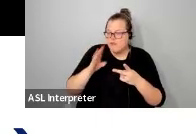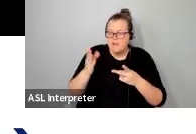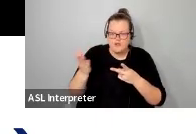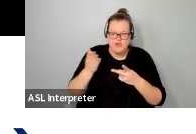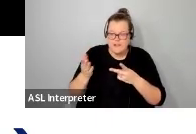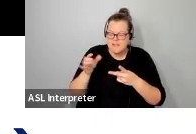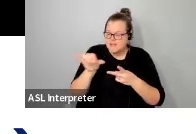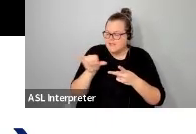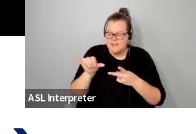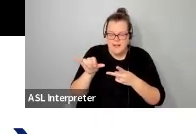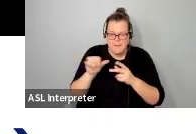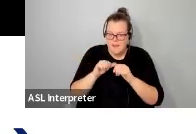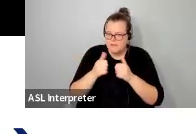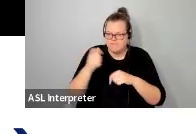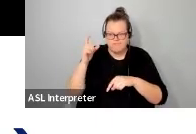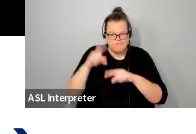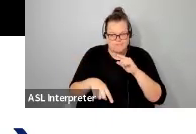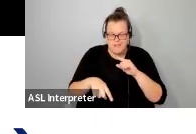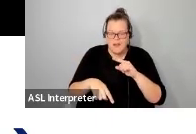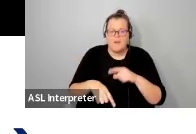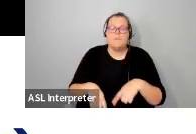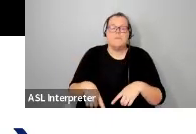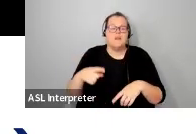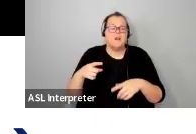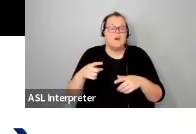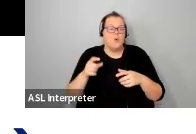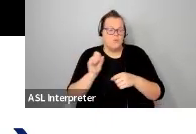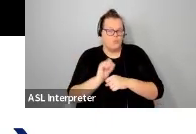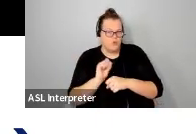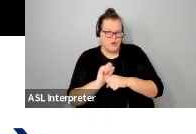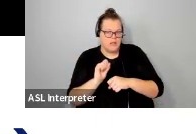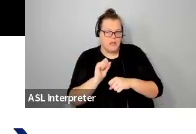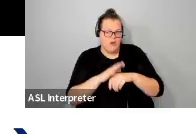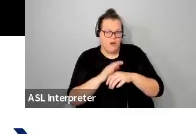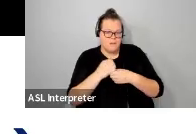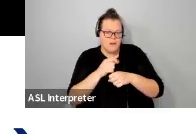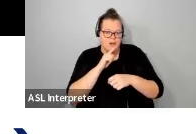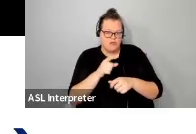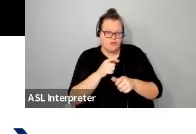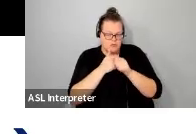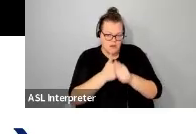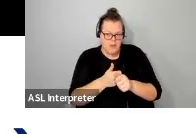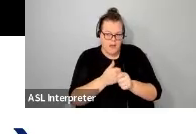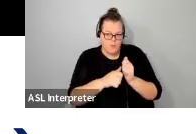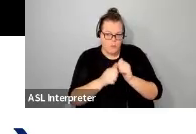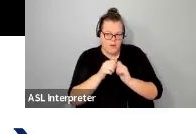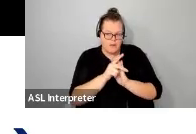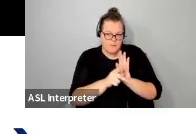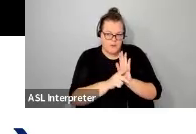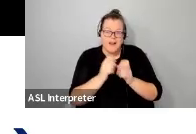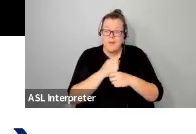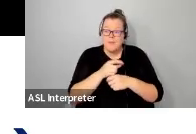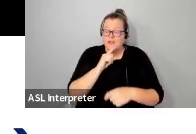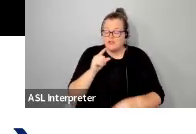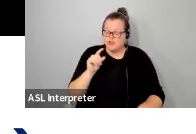K dot is working to ensure compliance with this policy, which means both making sure that the CSW is compliant from day one,